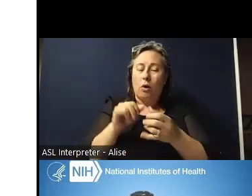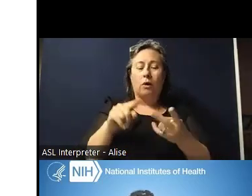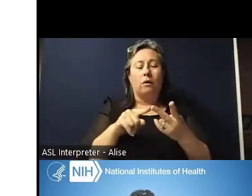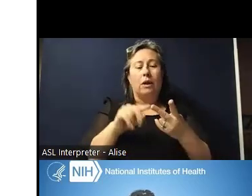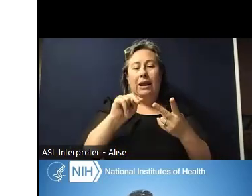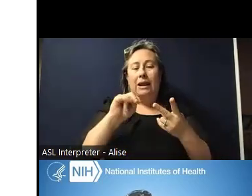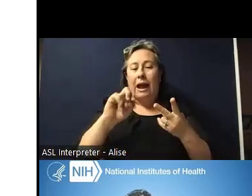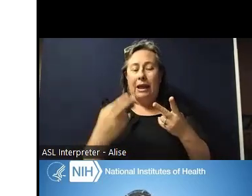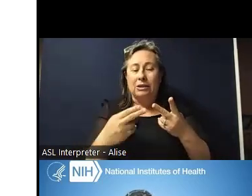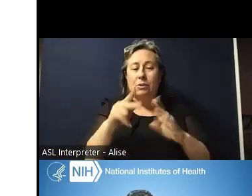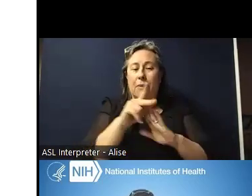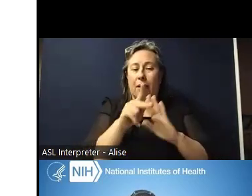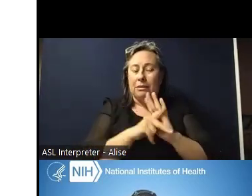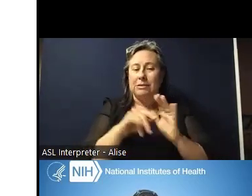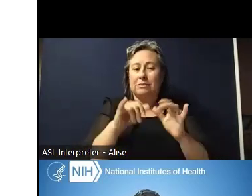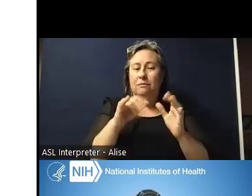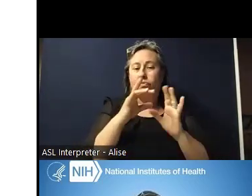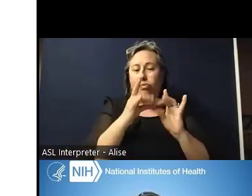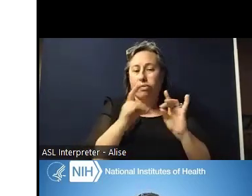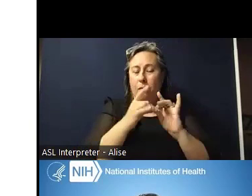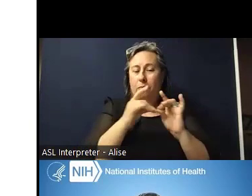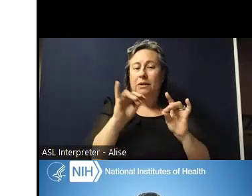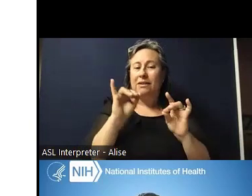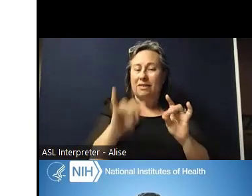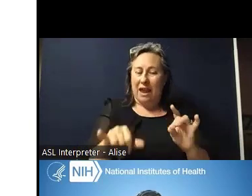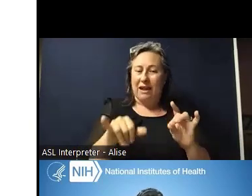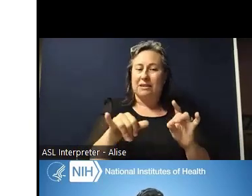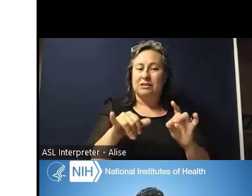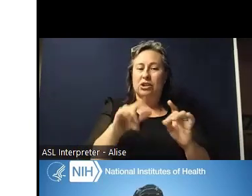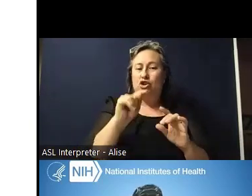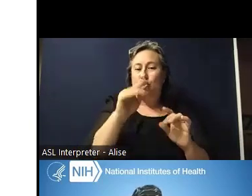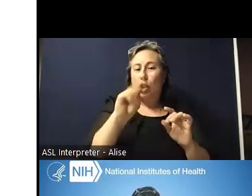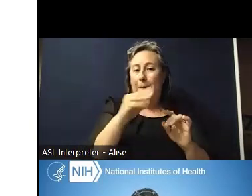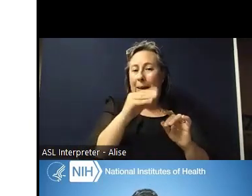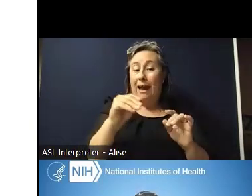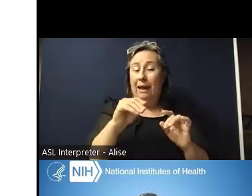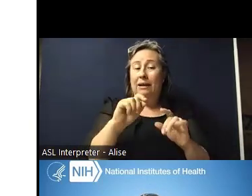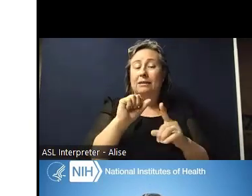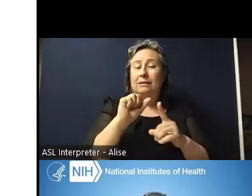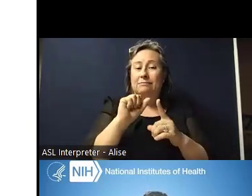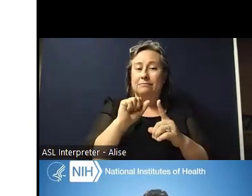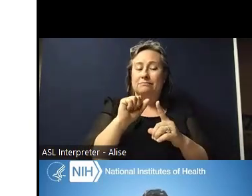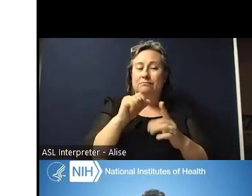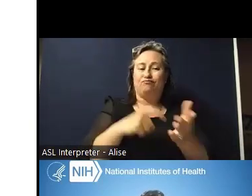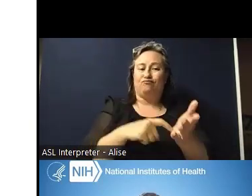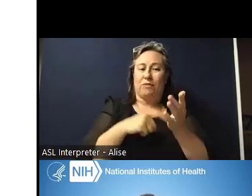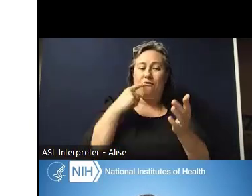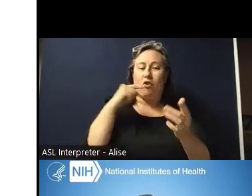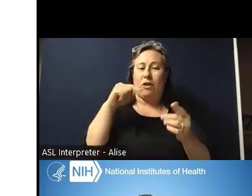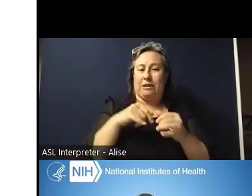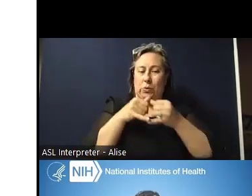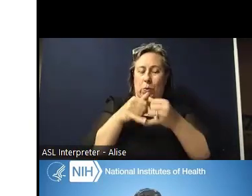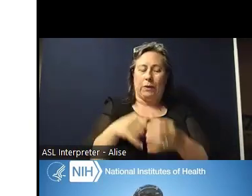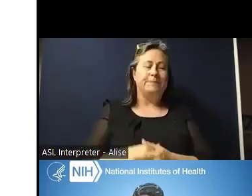which serves as the term and condition standard, term and condition of the award. One of the things that is very clear